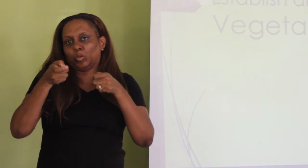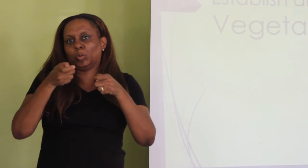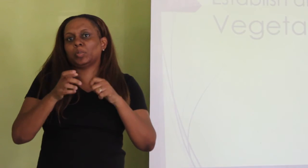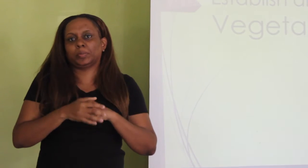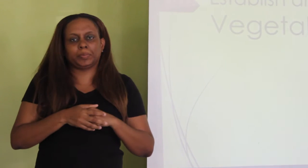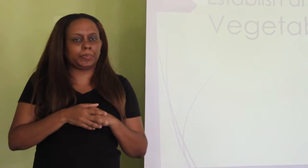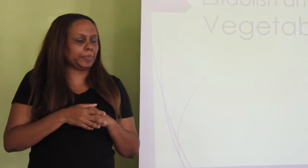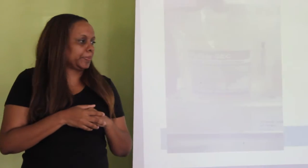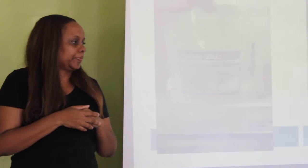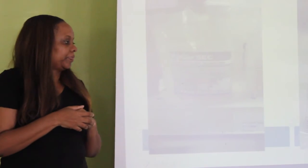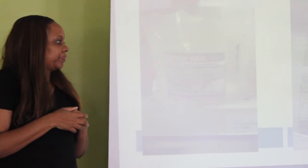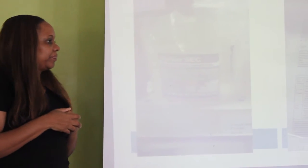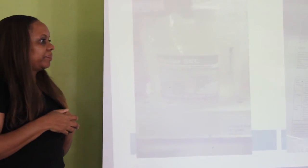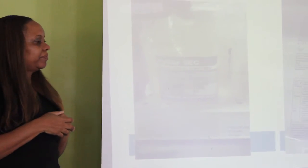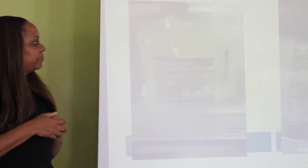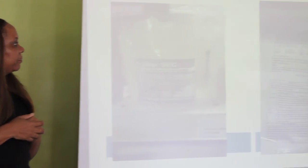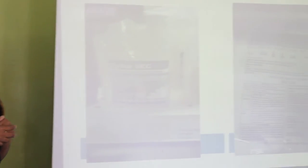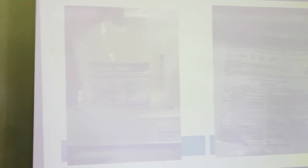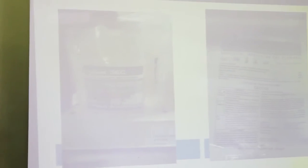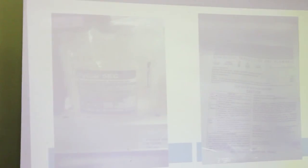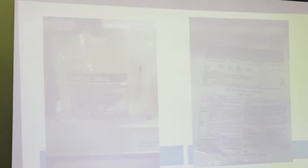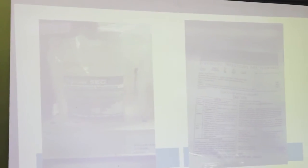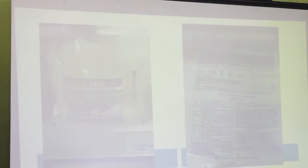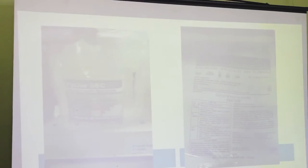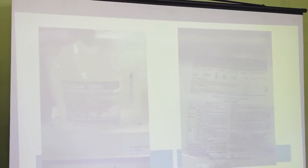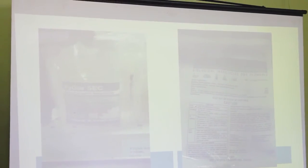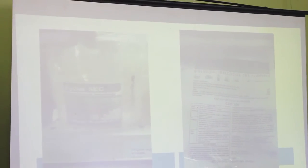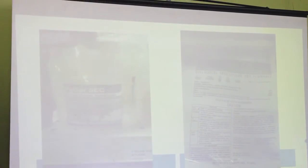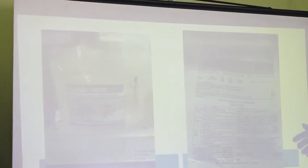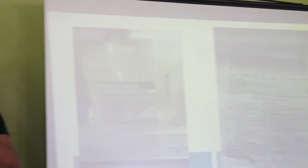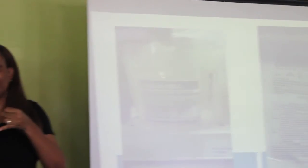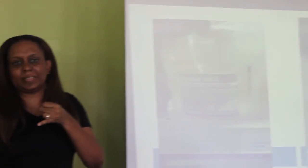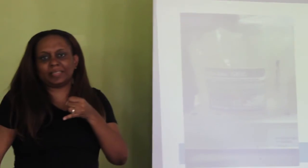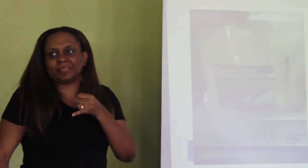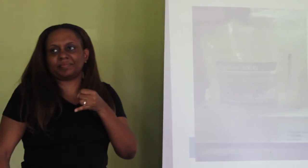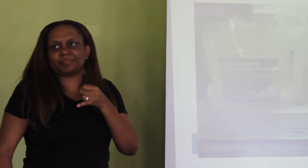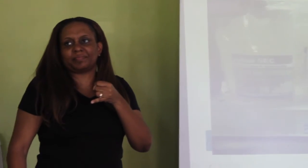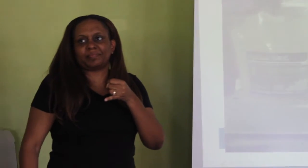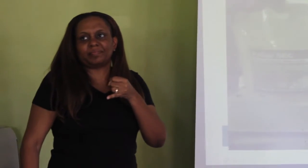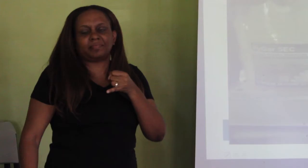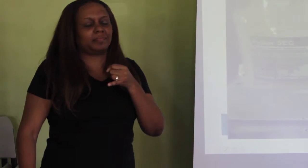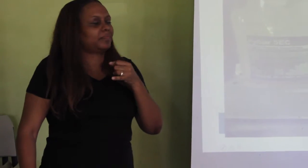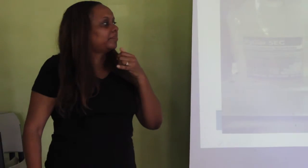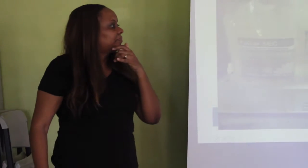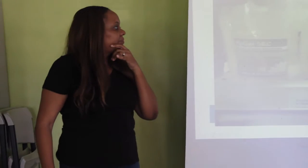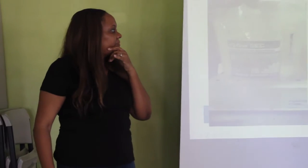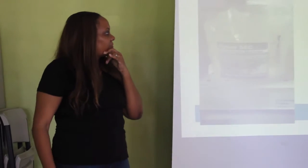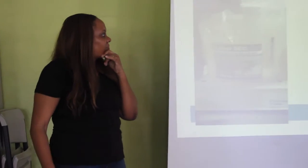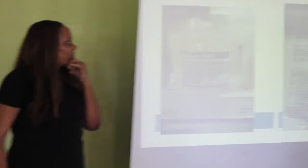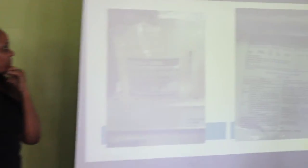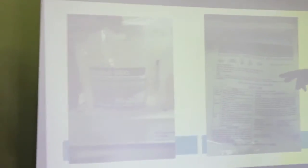all right i'm going to end here by introducing you to probably two